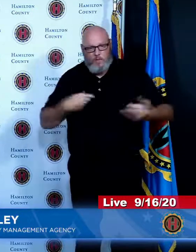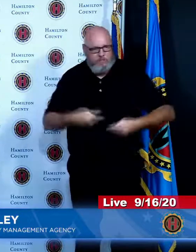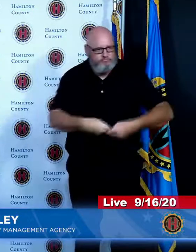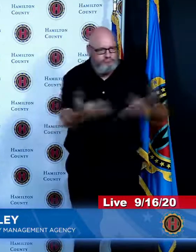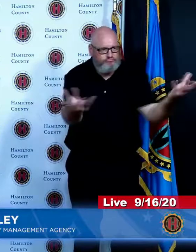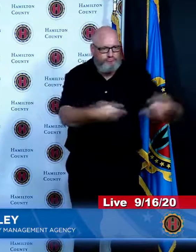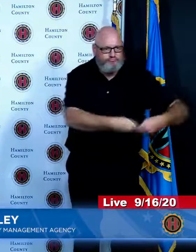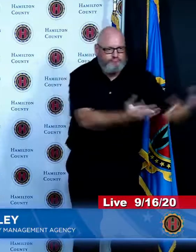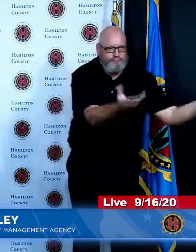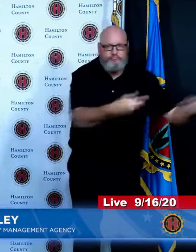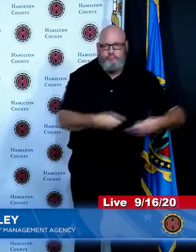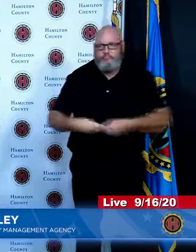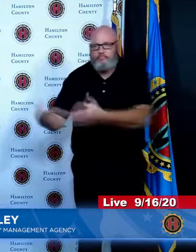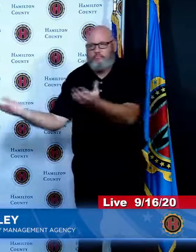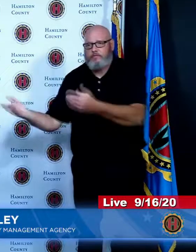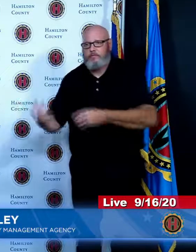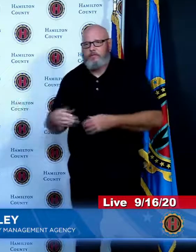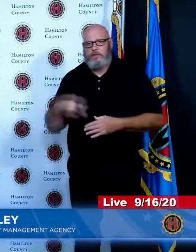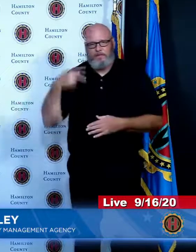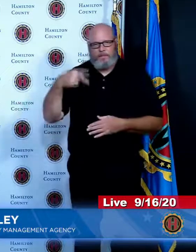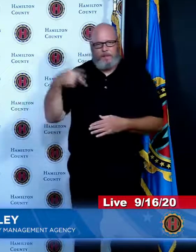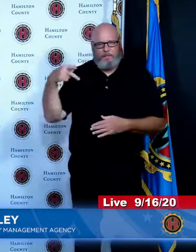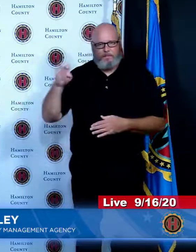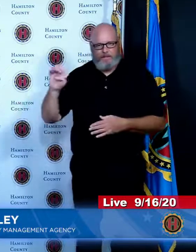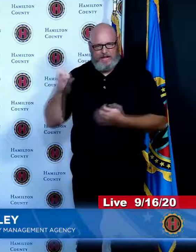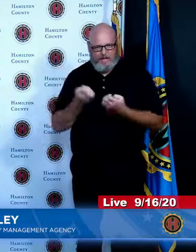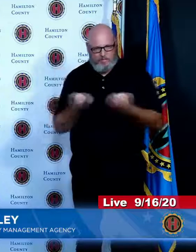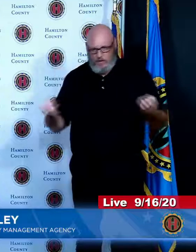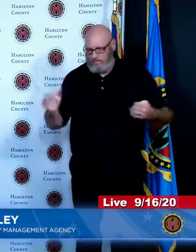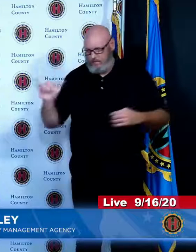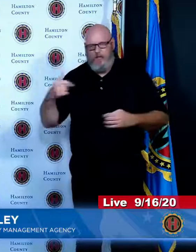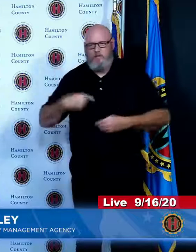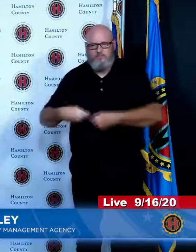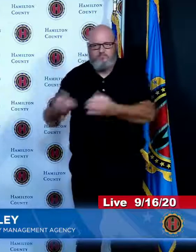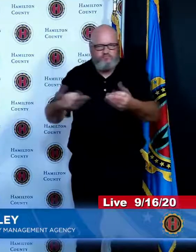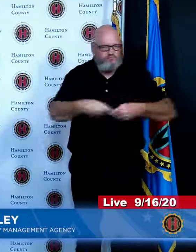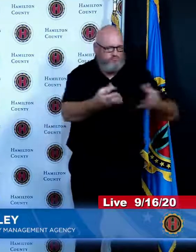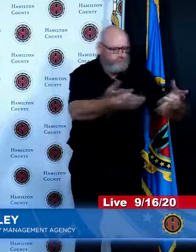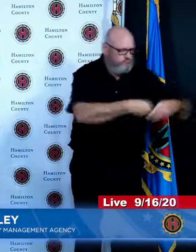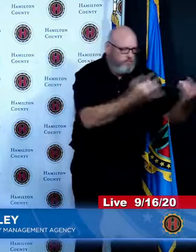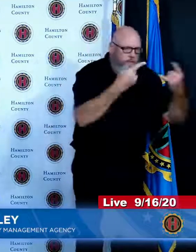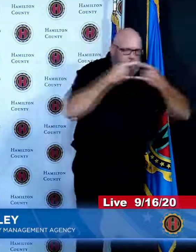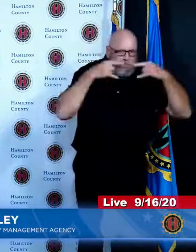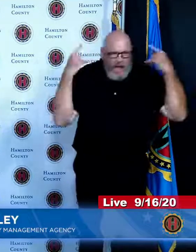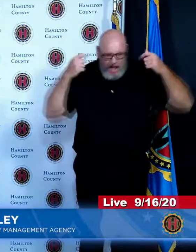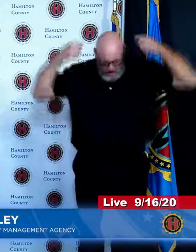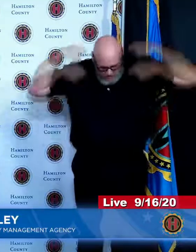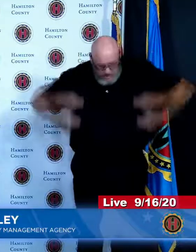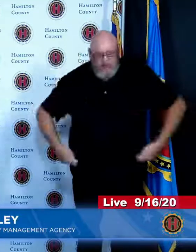vaccine reception and distribution look like so we're meeting with our public health partners we're meeting with our first